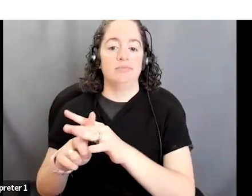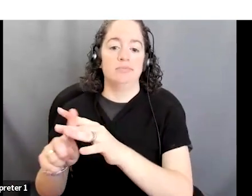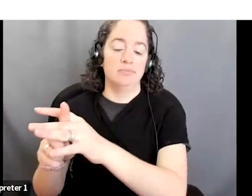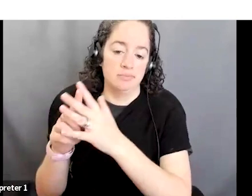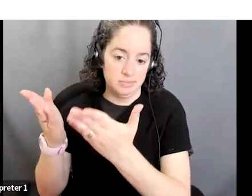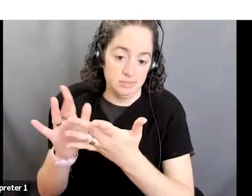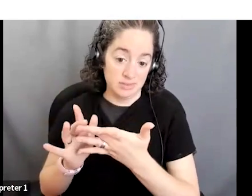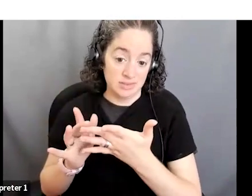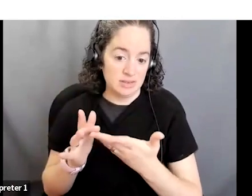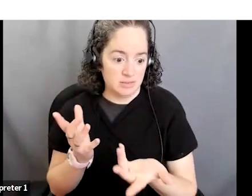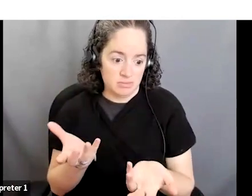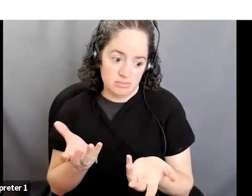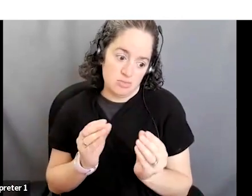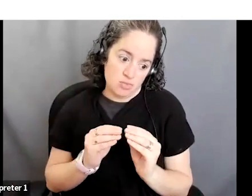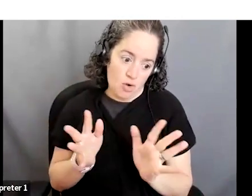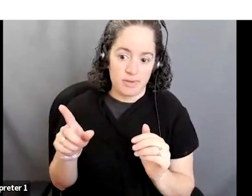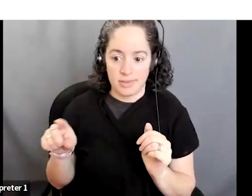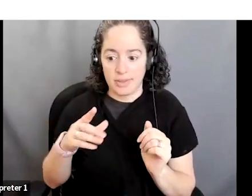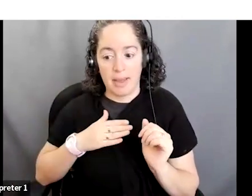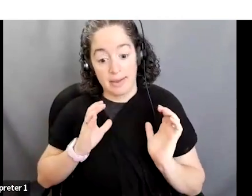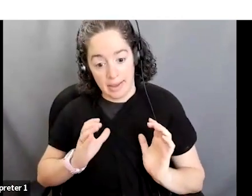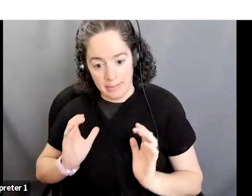my customers, my clients, and of course,